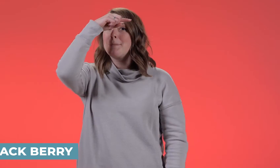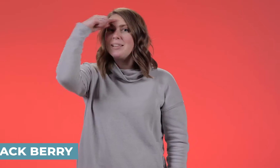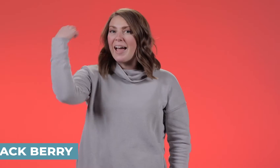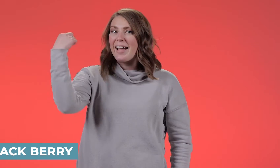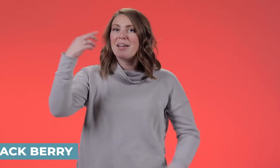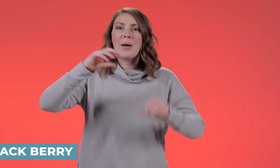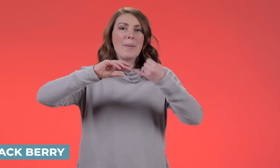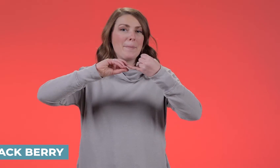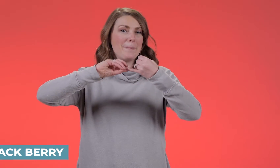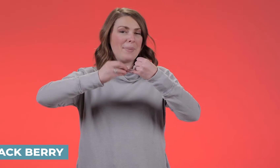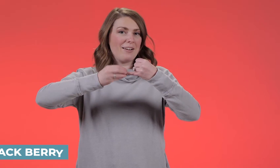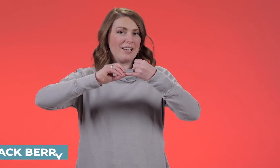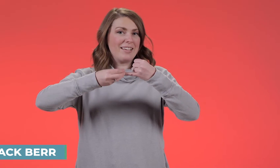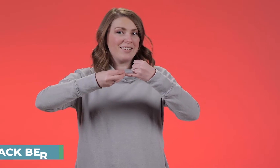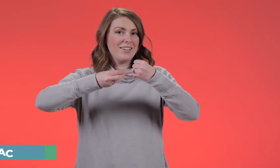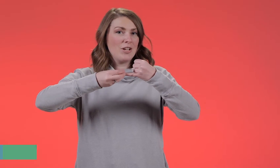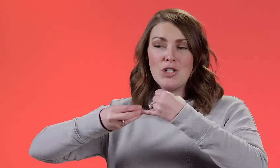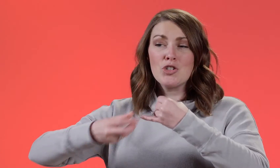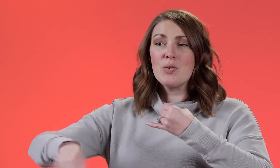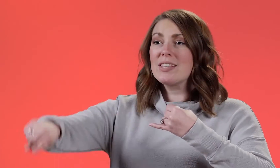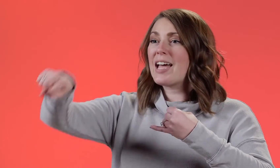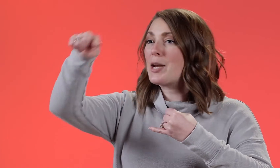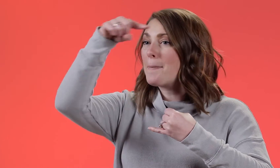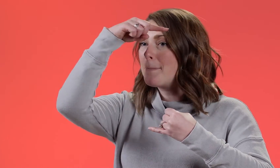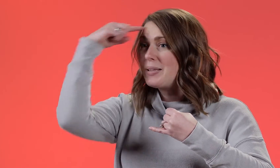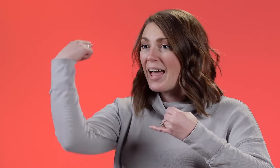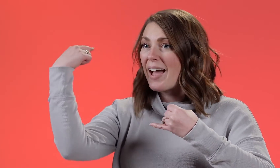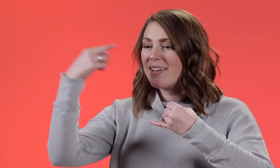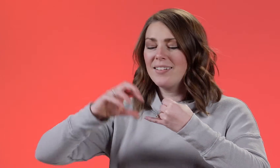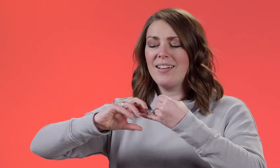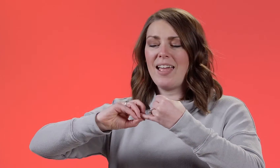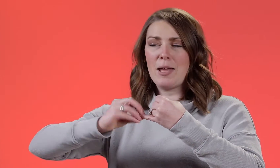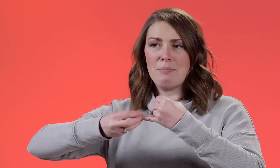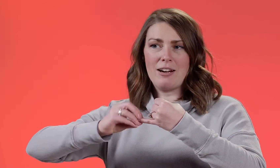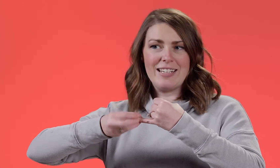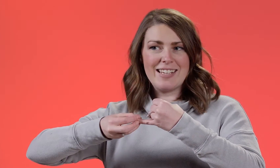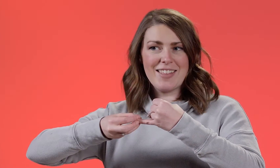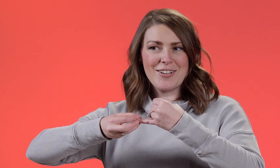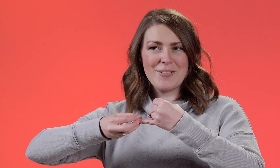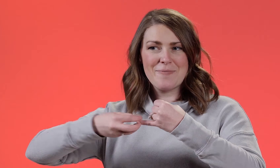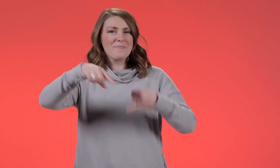BLACKBERRY You're doing the sign BLACK and BERRY together.